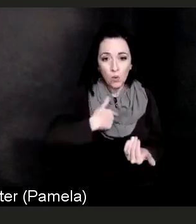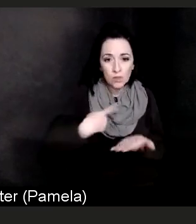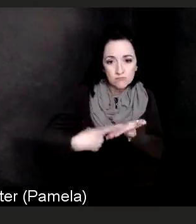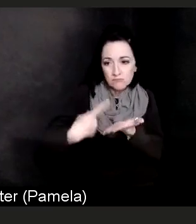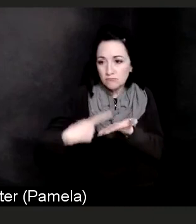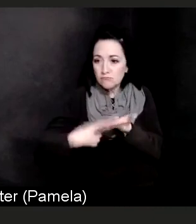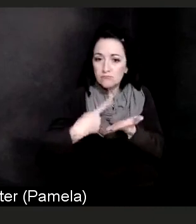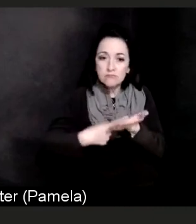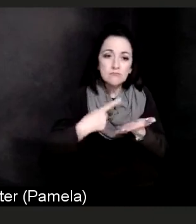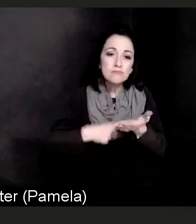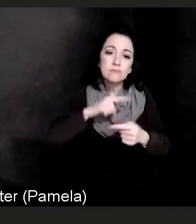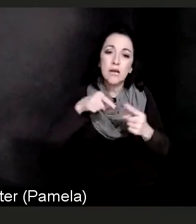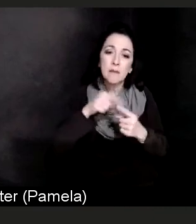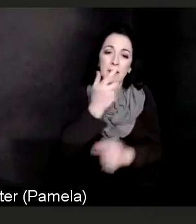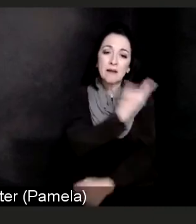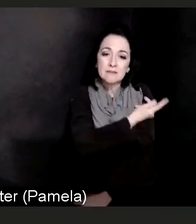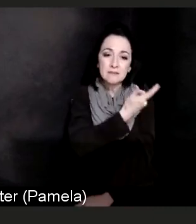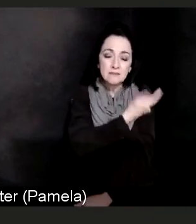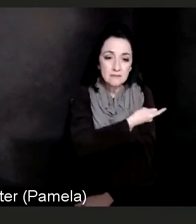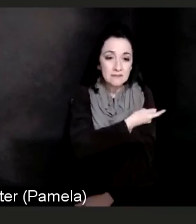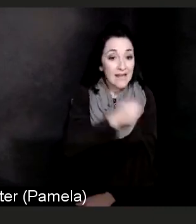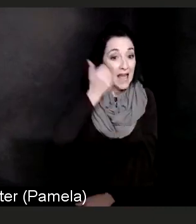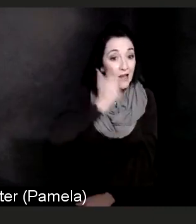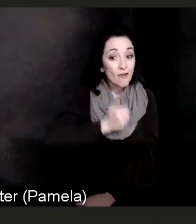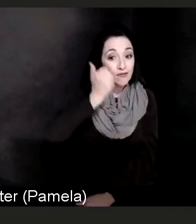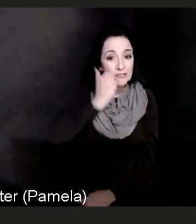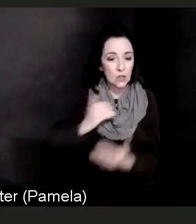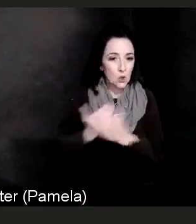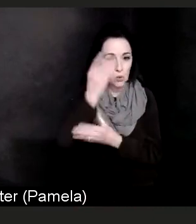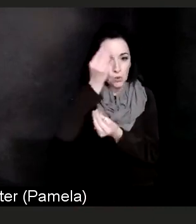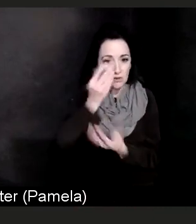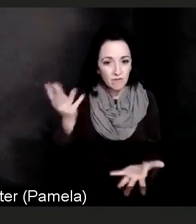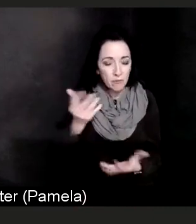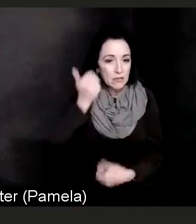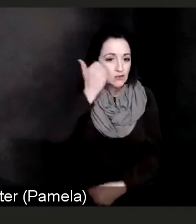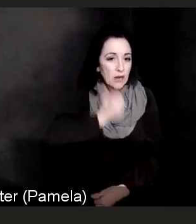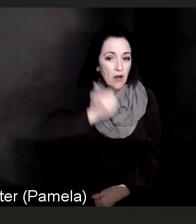but you have my commitment that we are continuing to work